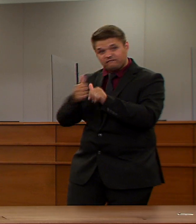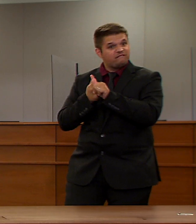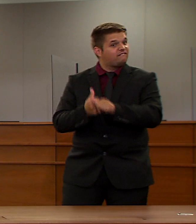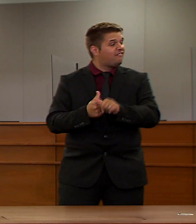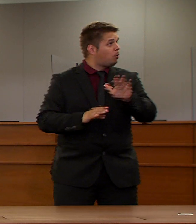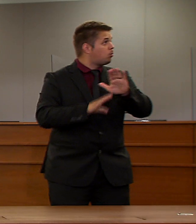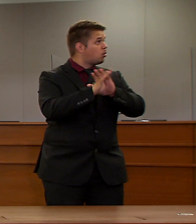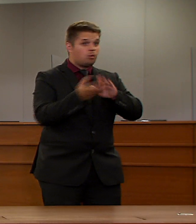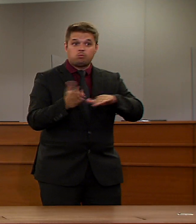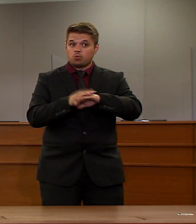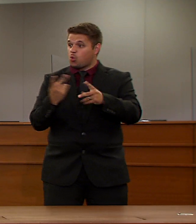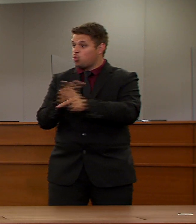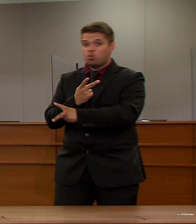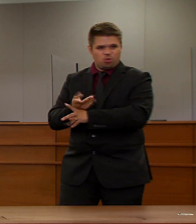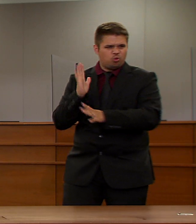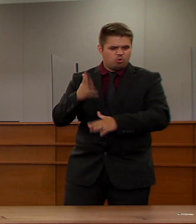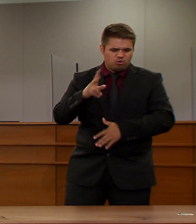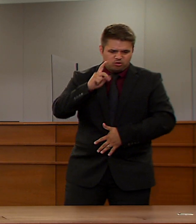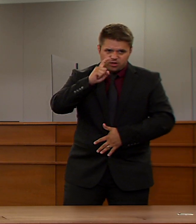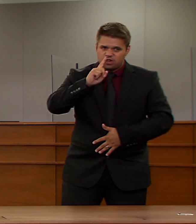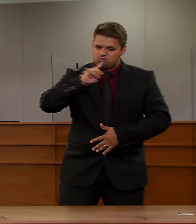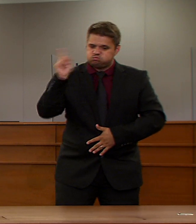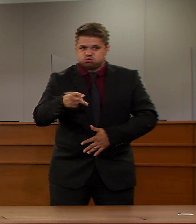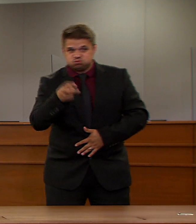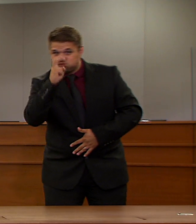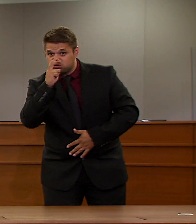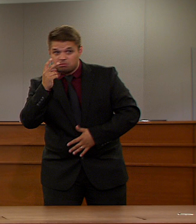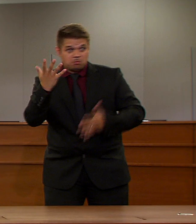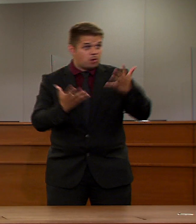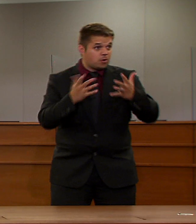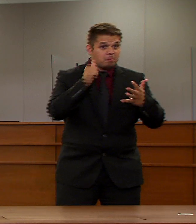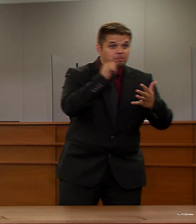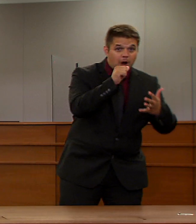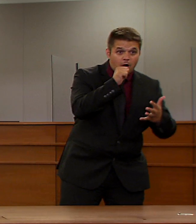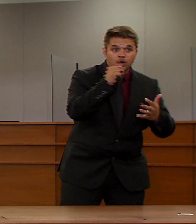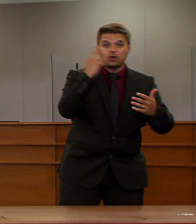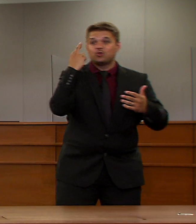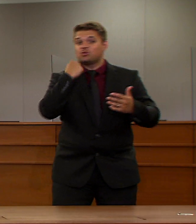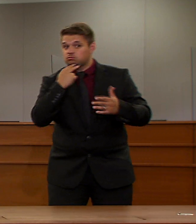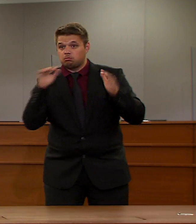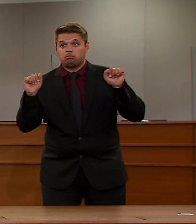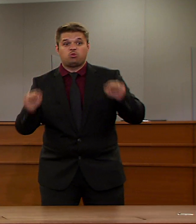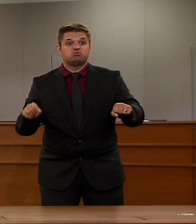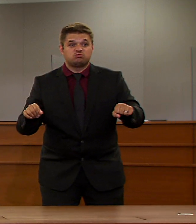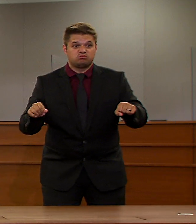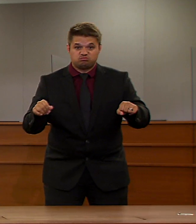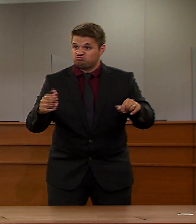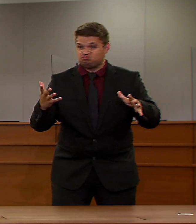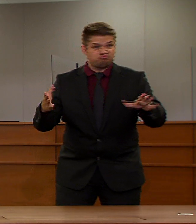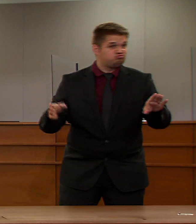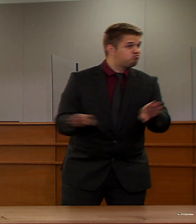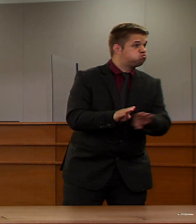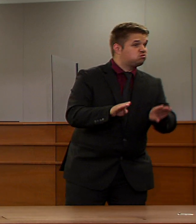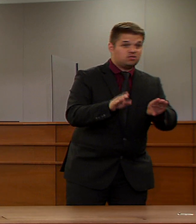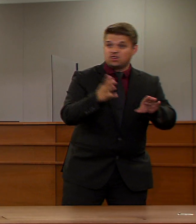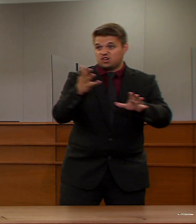activities including the possibility of another stay home order. Our collective actions as